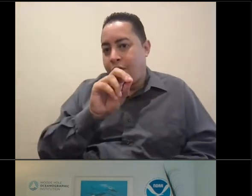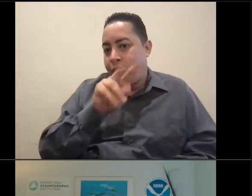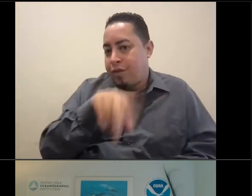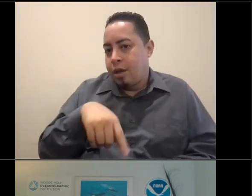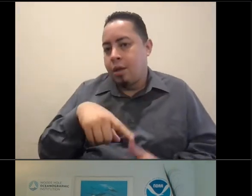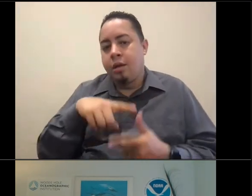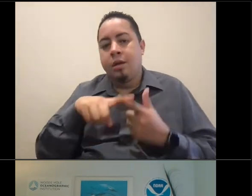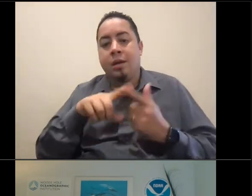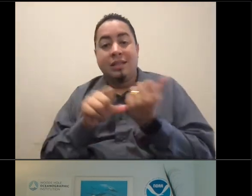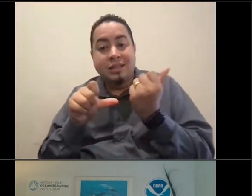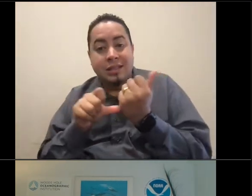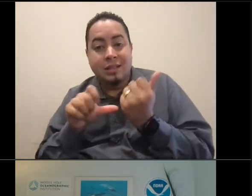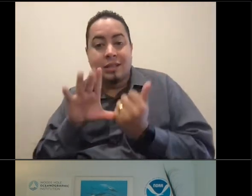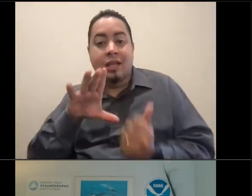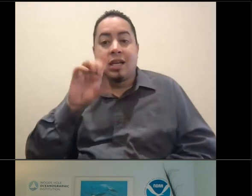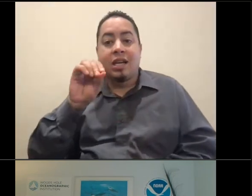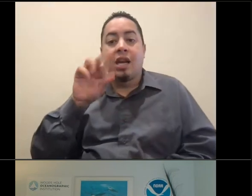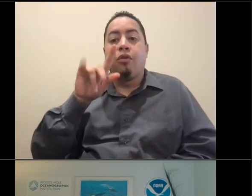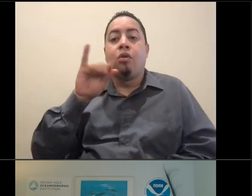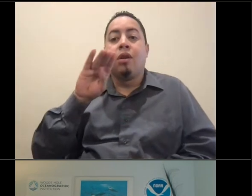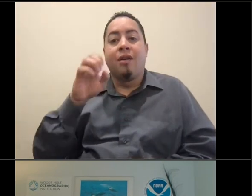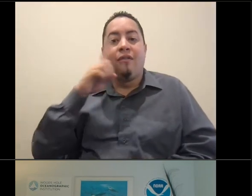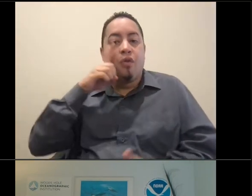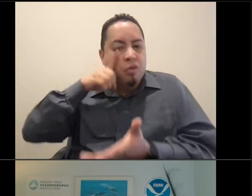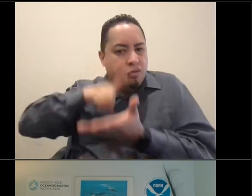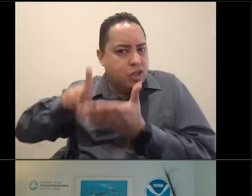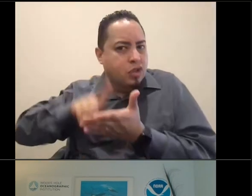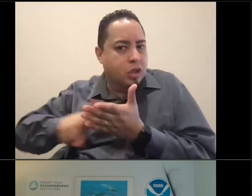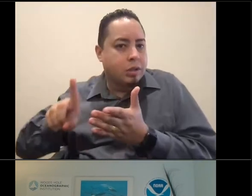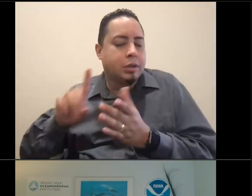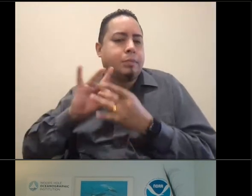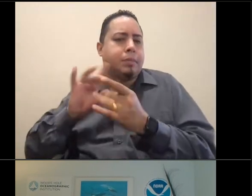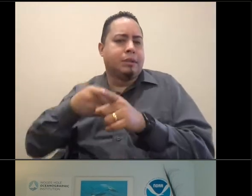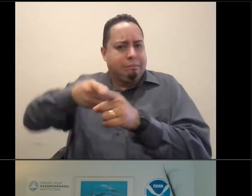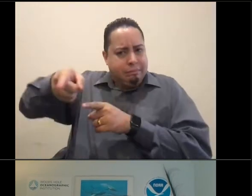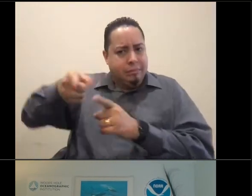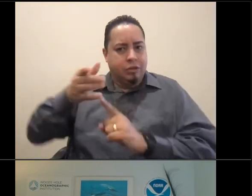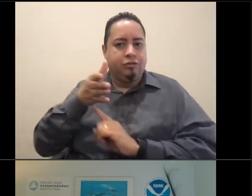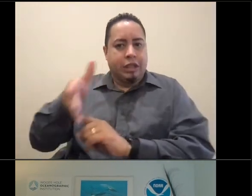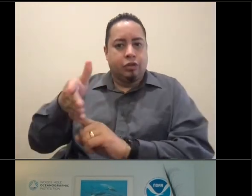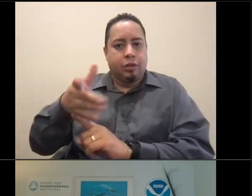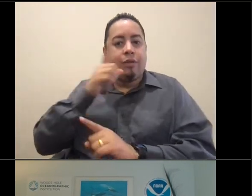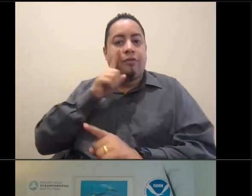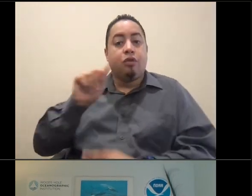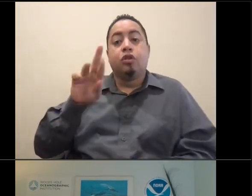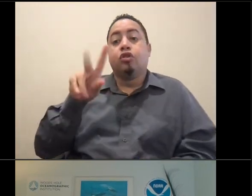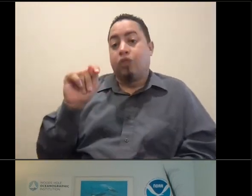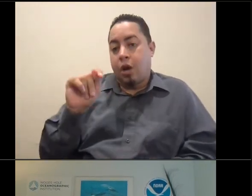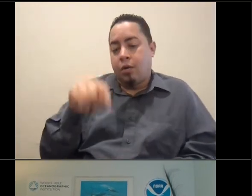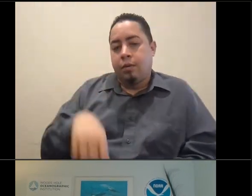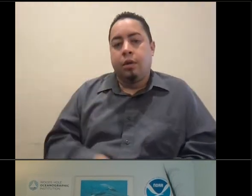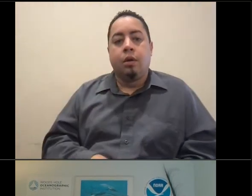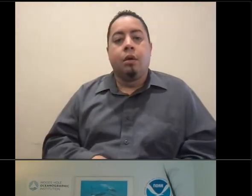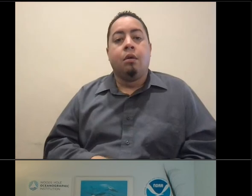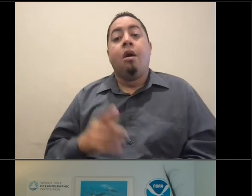Caroline and I assist on a lot of research projects, especially in the fisheries realm, lake trout and lake sturgeon, and then we get to basically engage